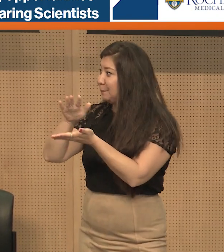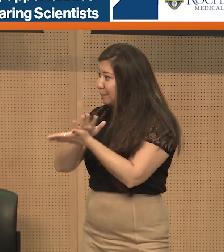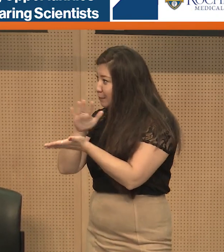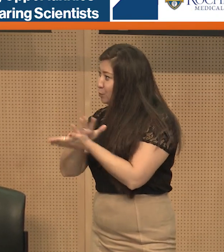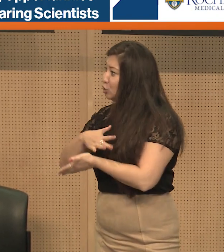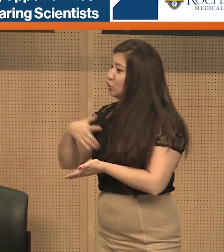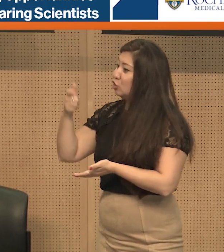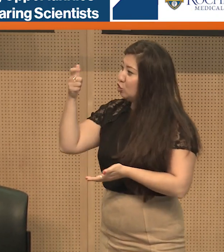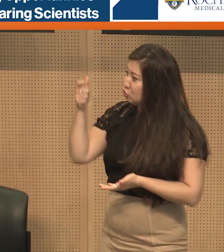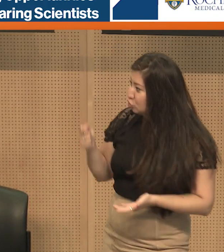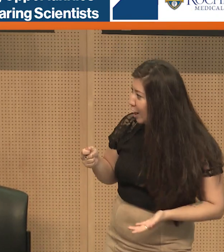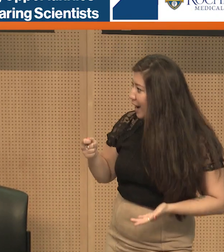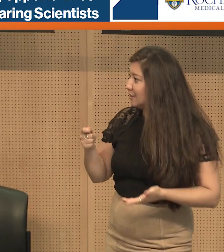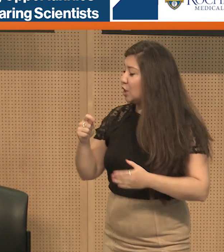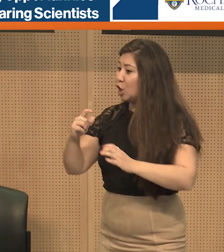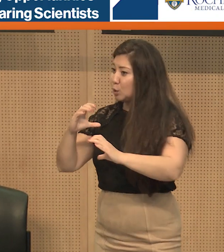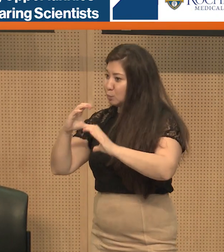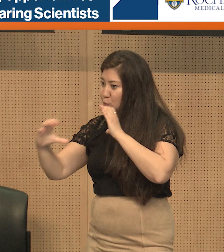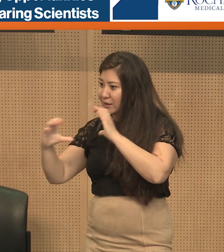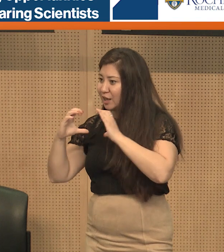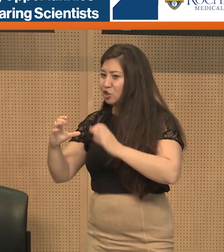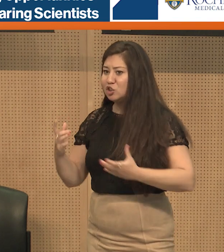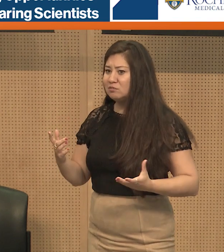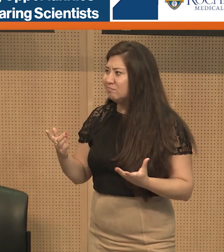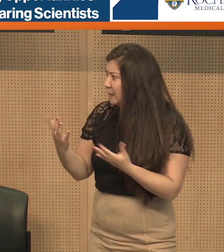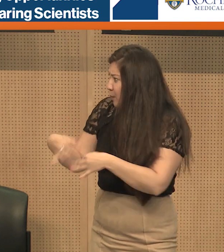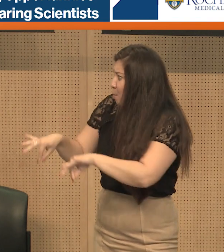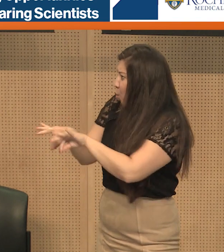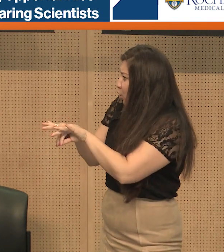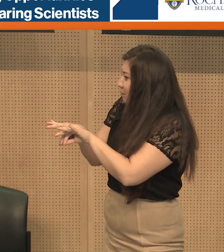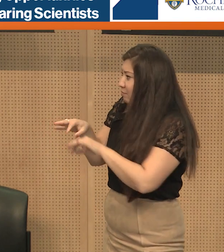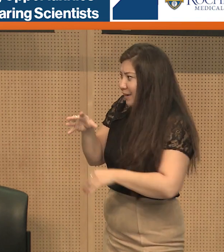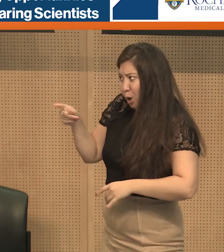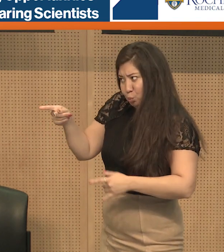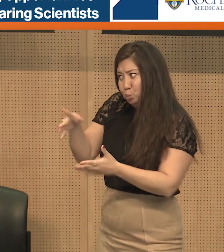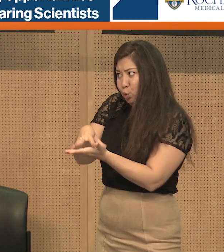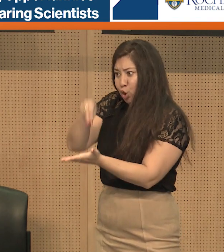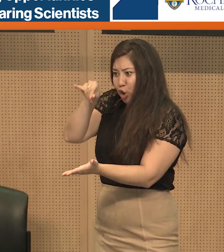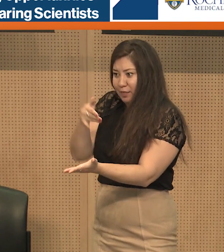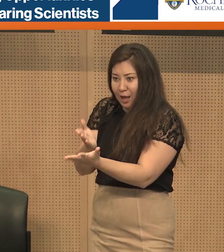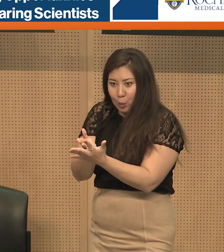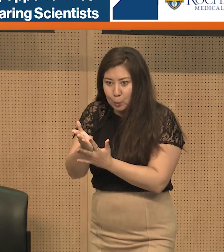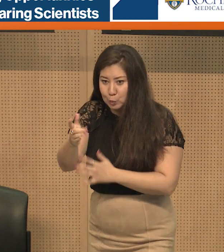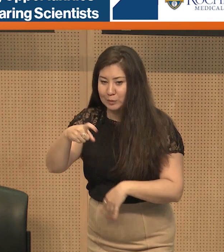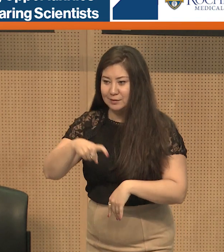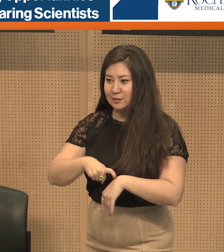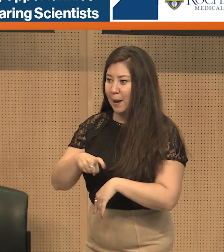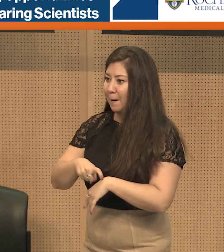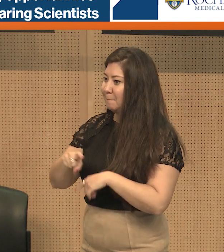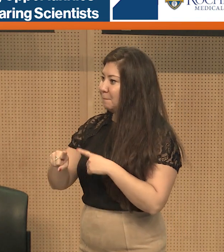However, writing papers, grants, and the communication we use through that is important.